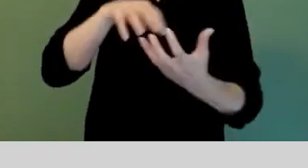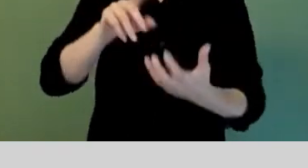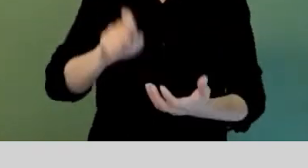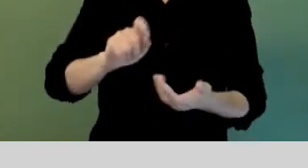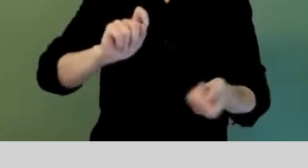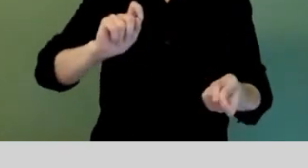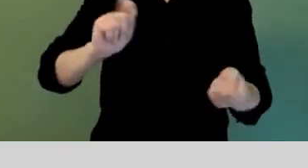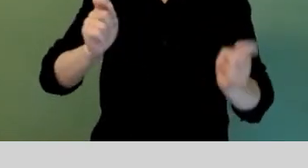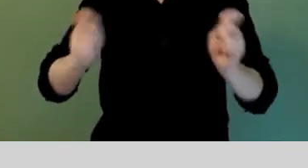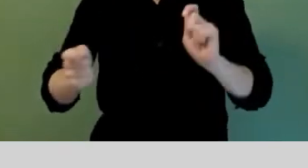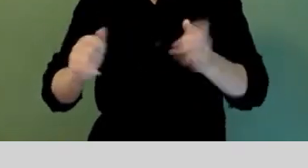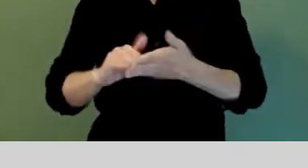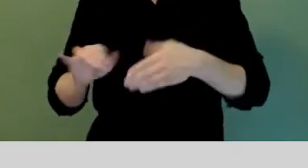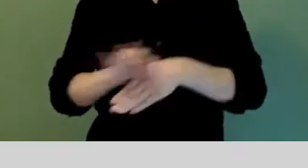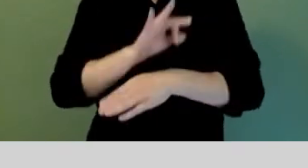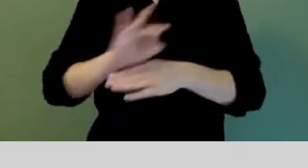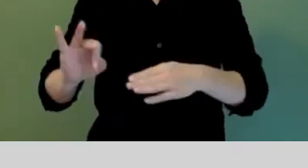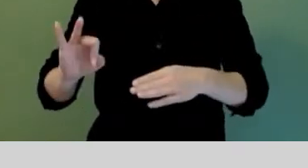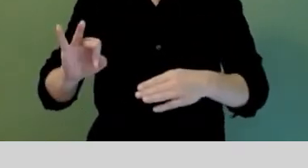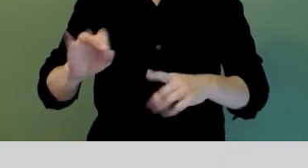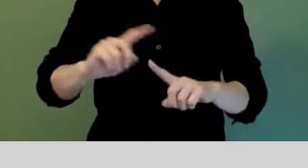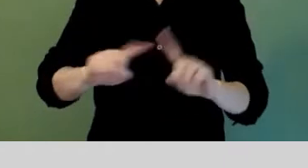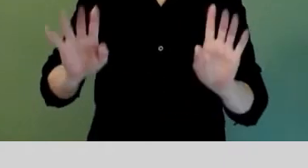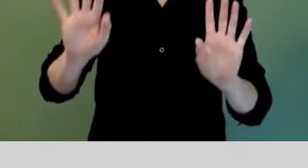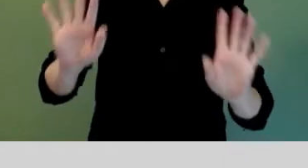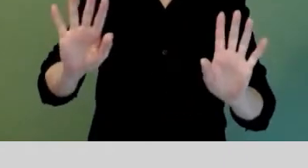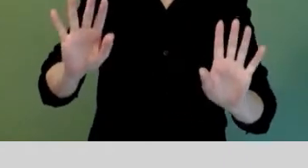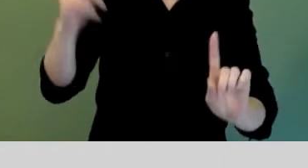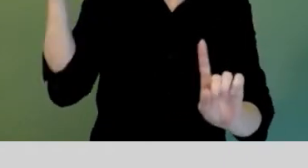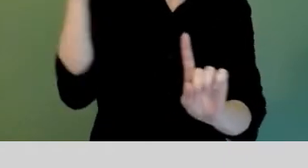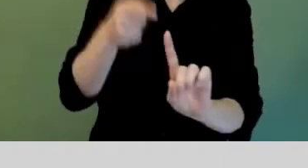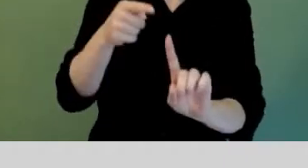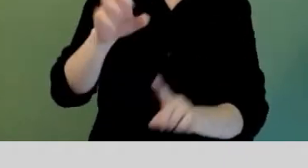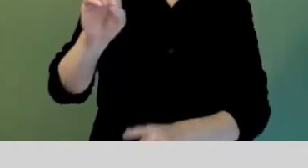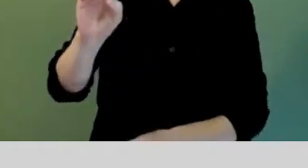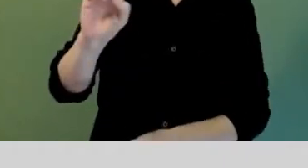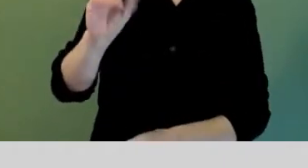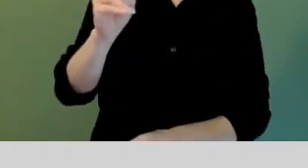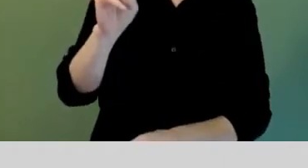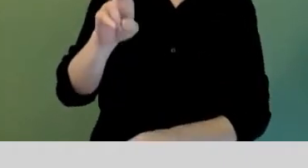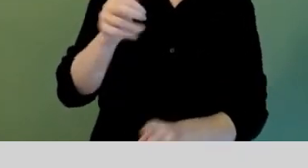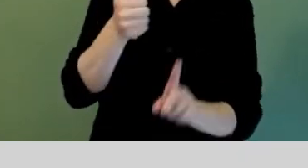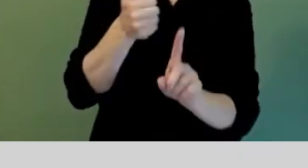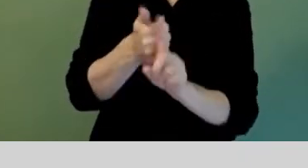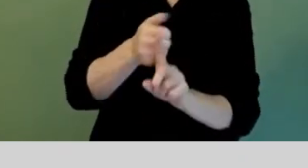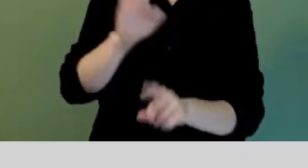but at least it explains that a decorator is an expression whose value is a function